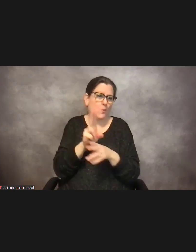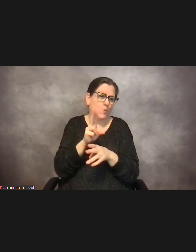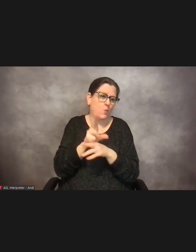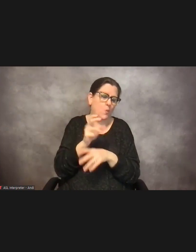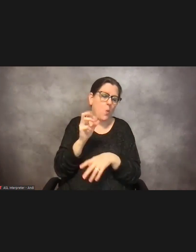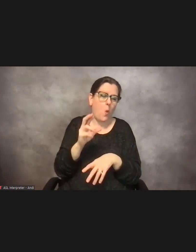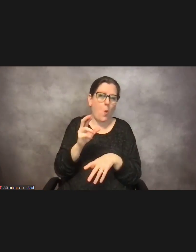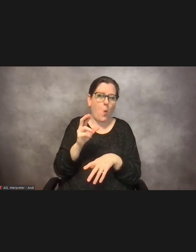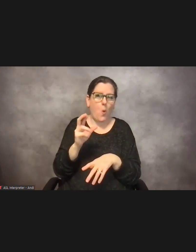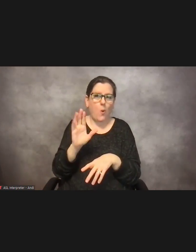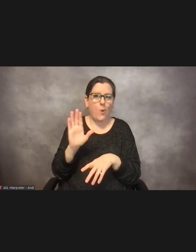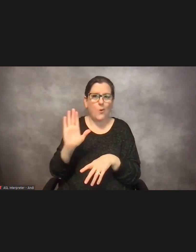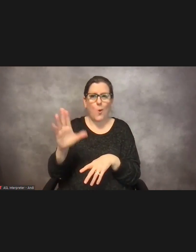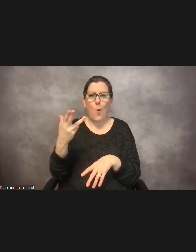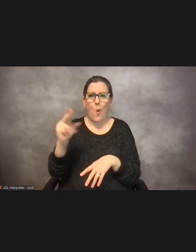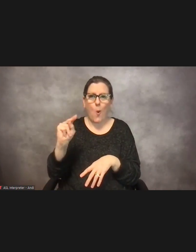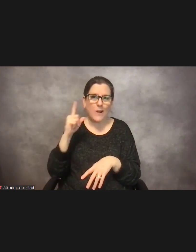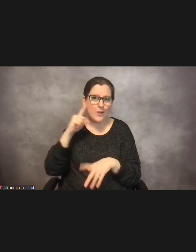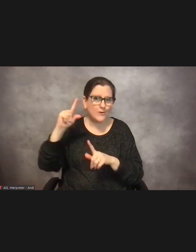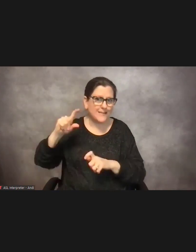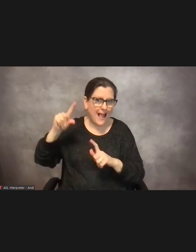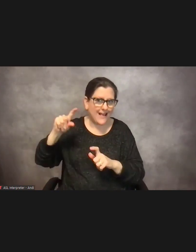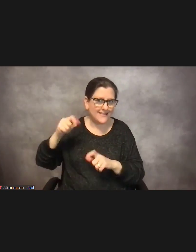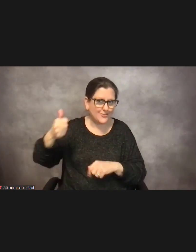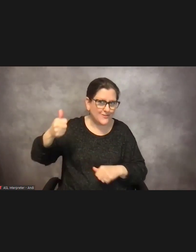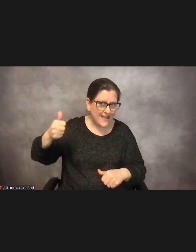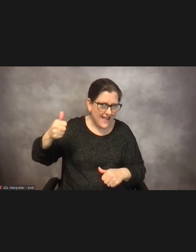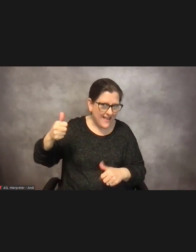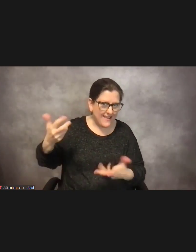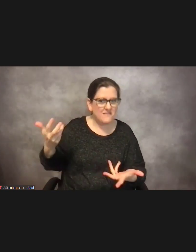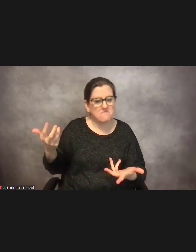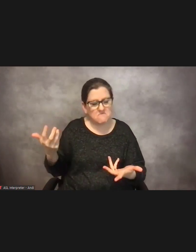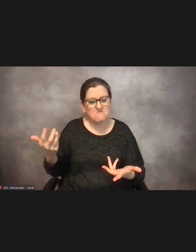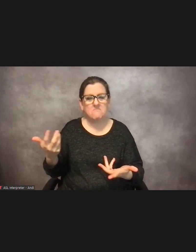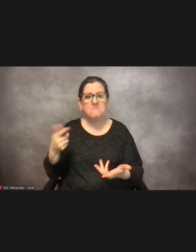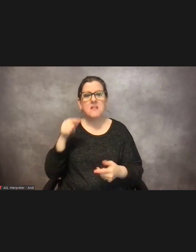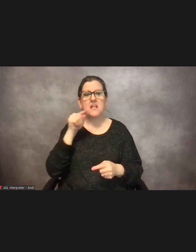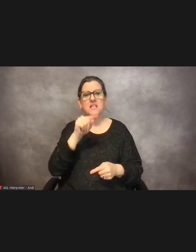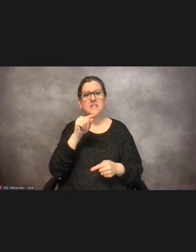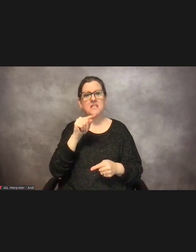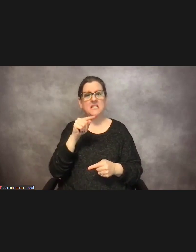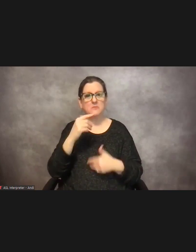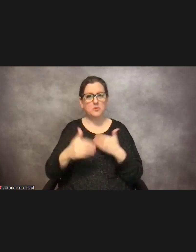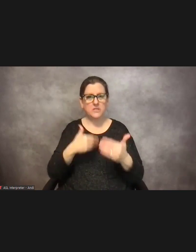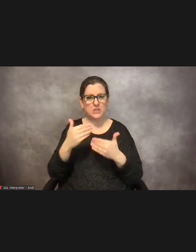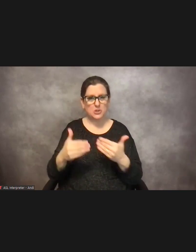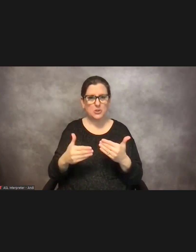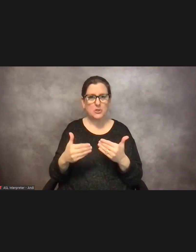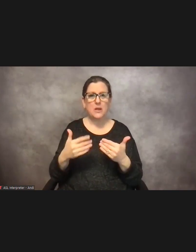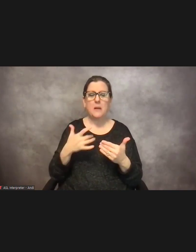already use it or because you've had your own hearing screened this way.